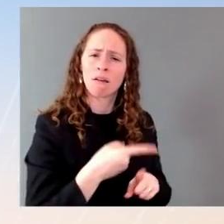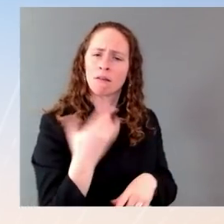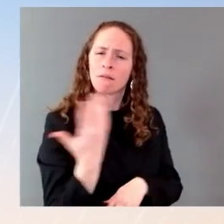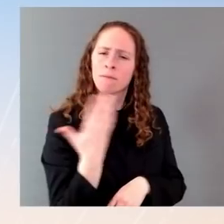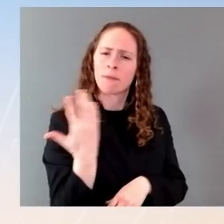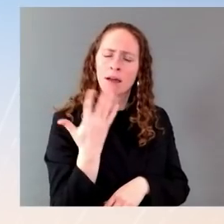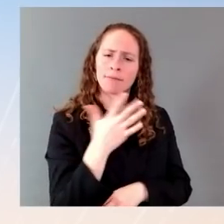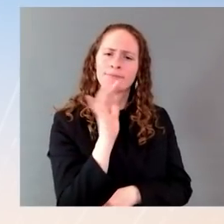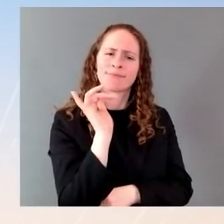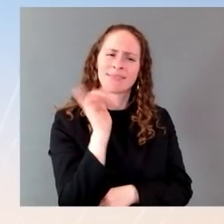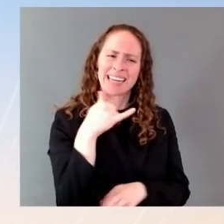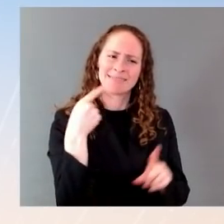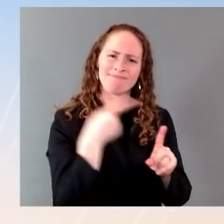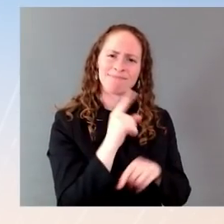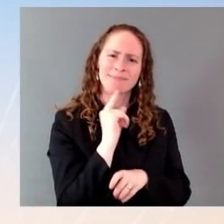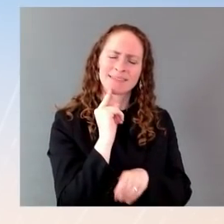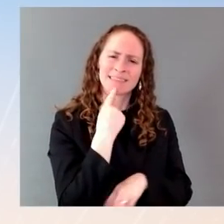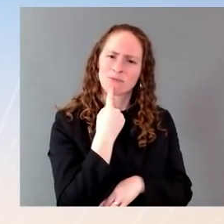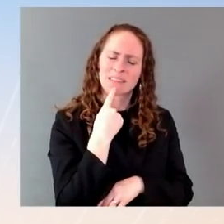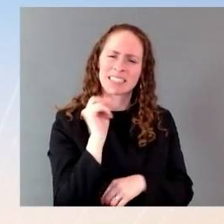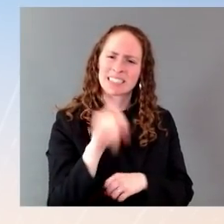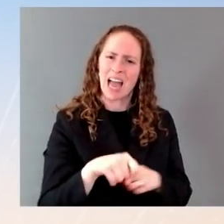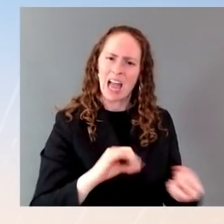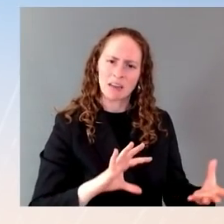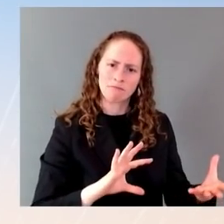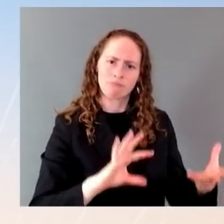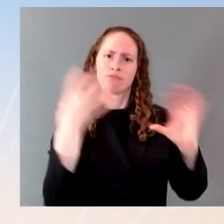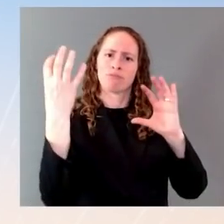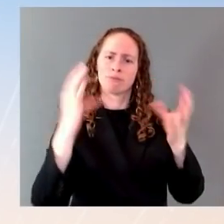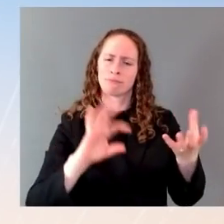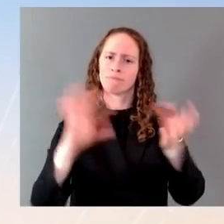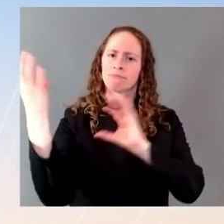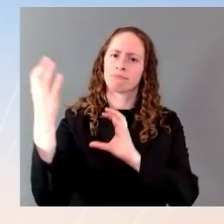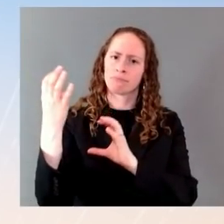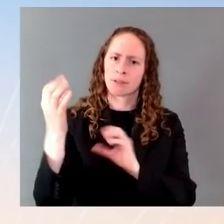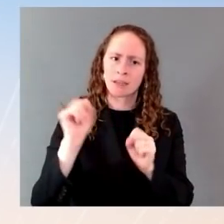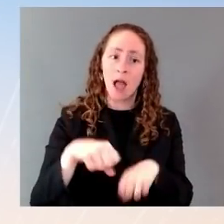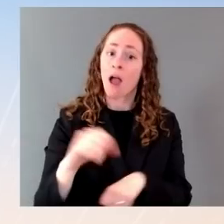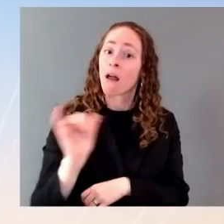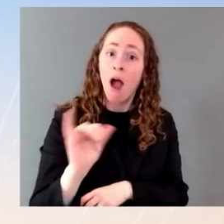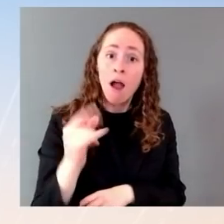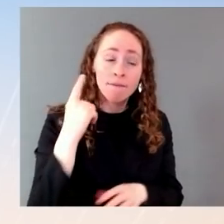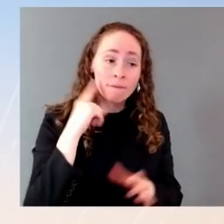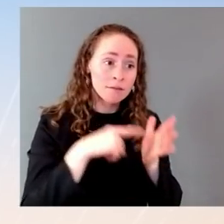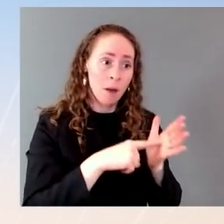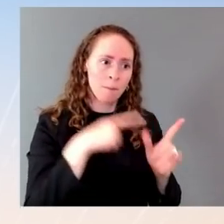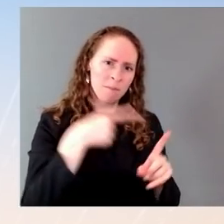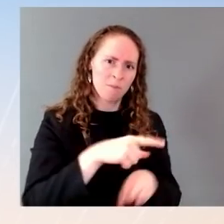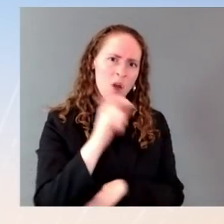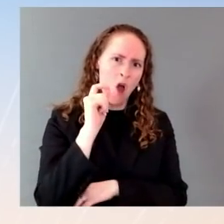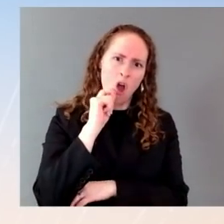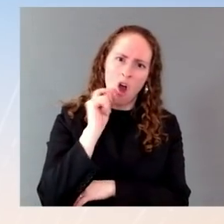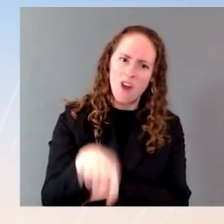who are suggesting that this would deter, and our assessment is that it would not. Now, again, we've been having conversations